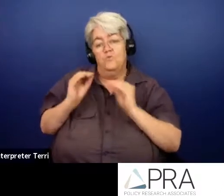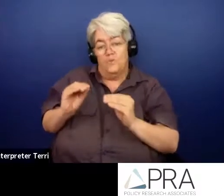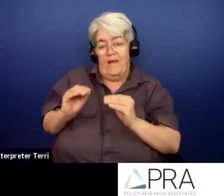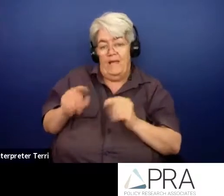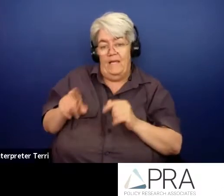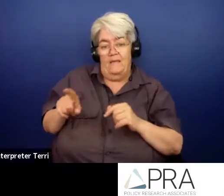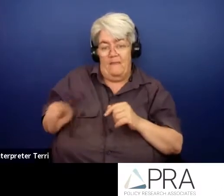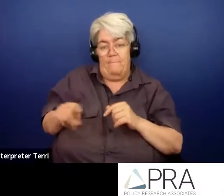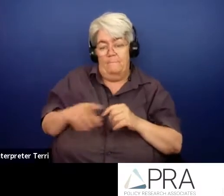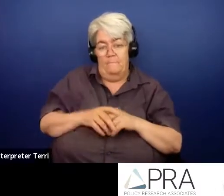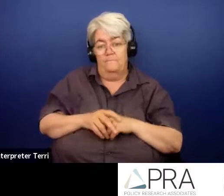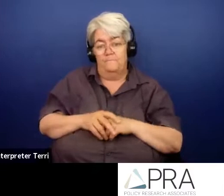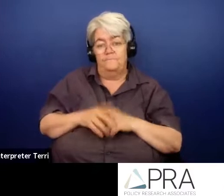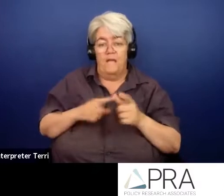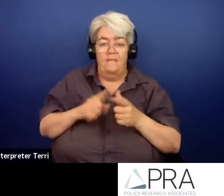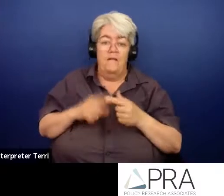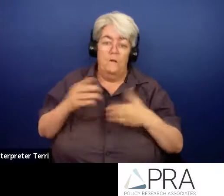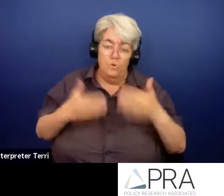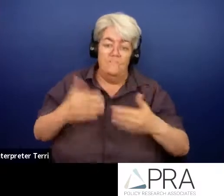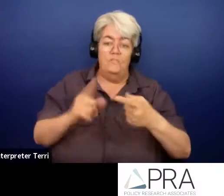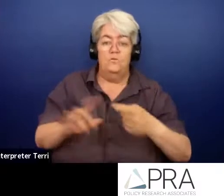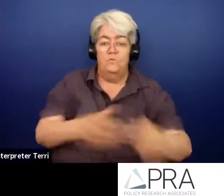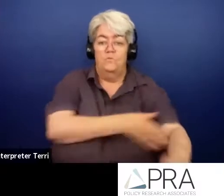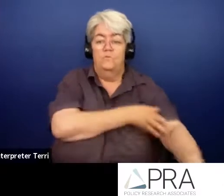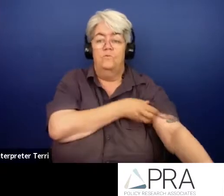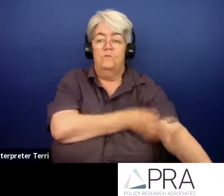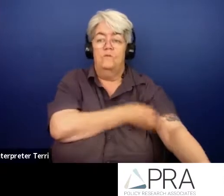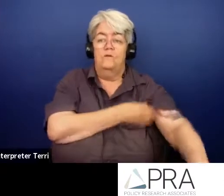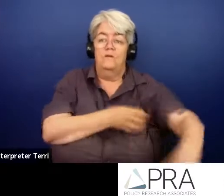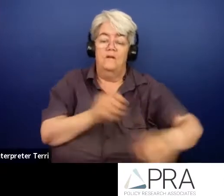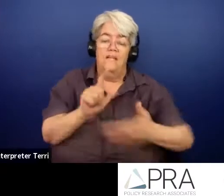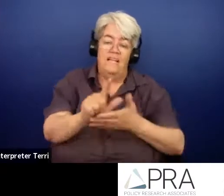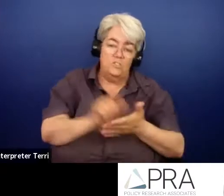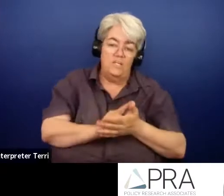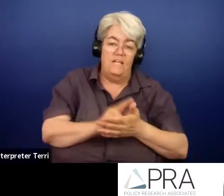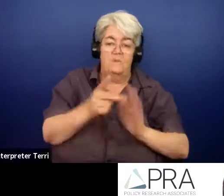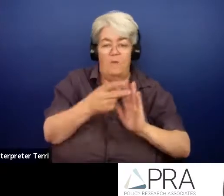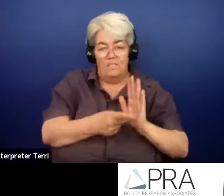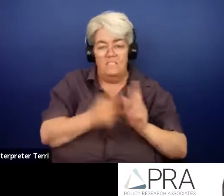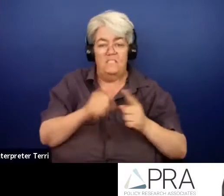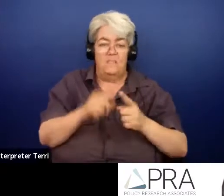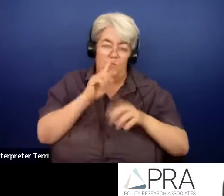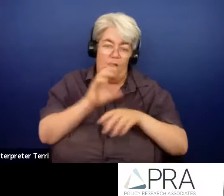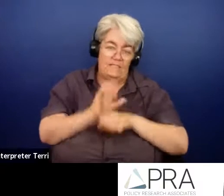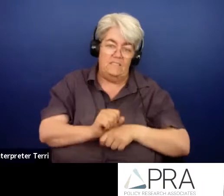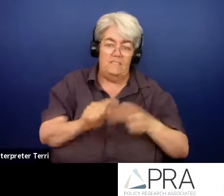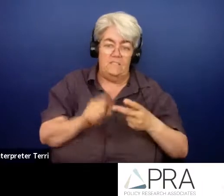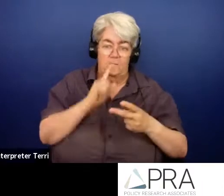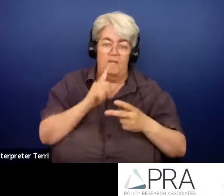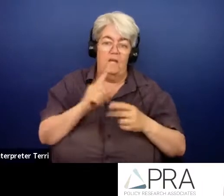information. Moving to your bigger legislative policies and practices as part of your follow up. To me it is awareness and creating some